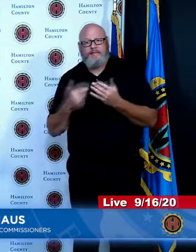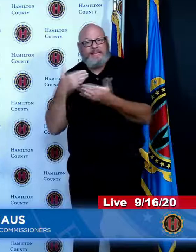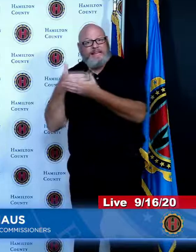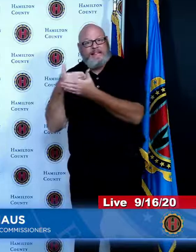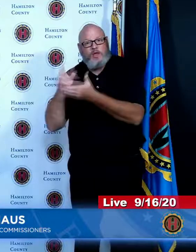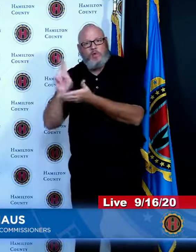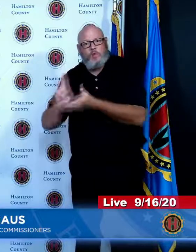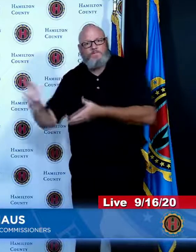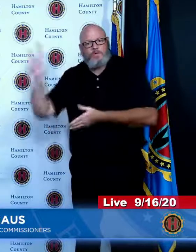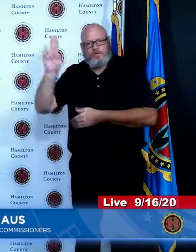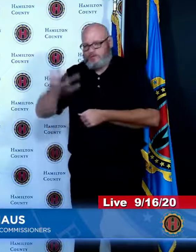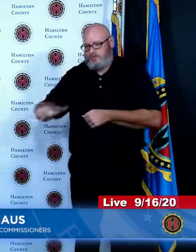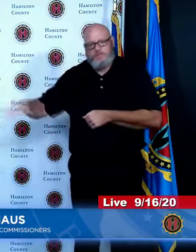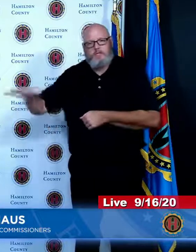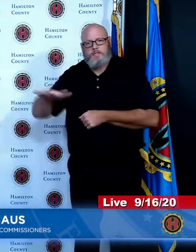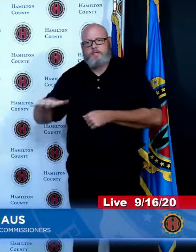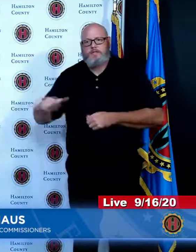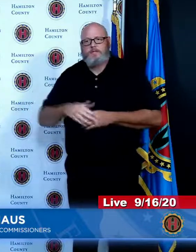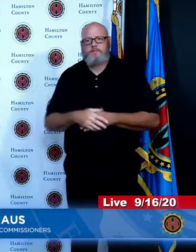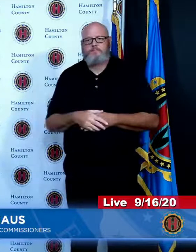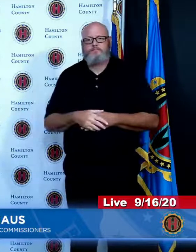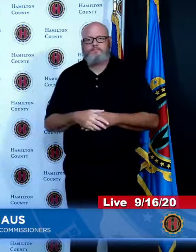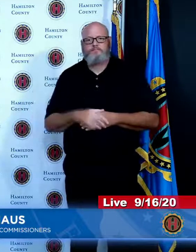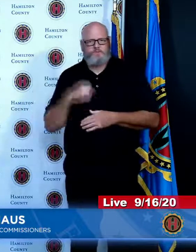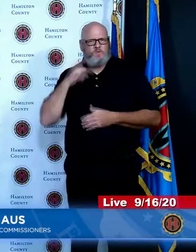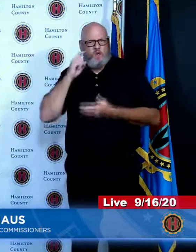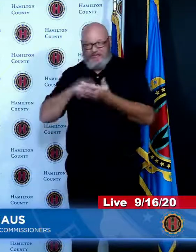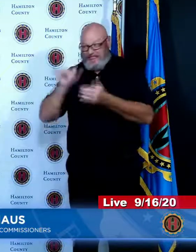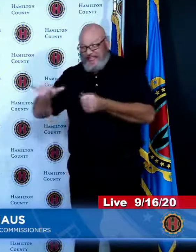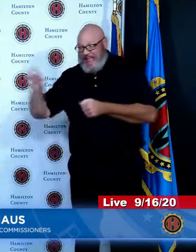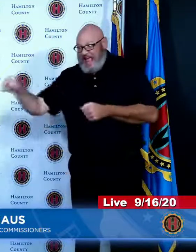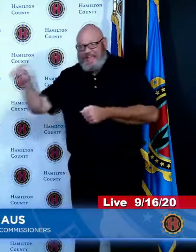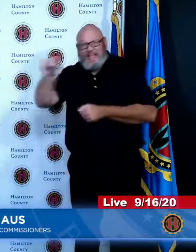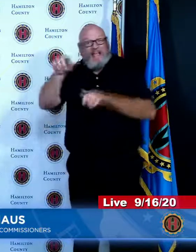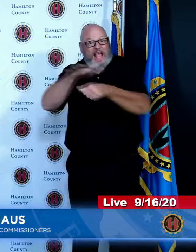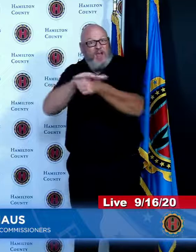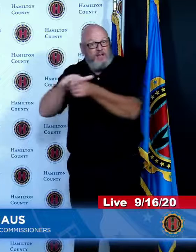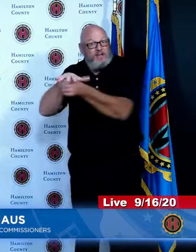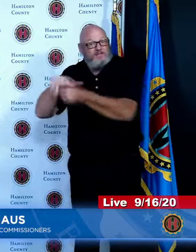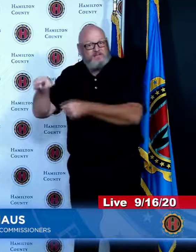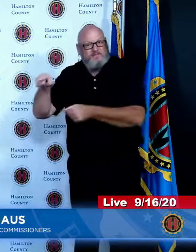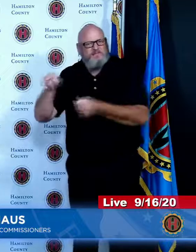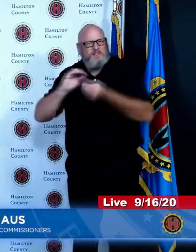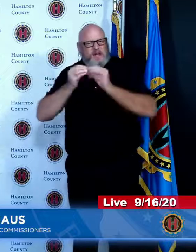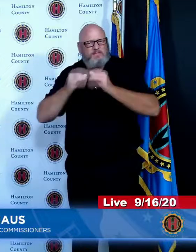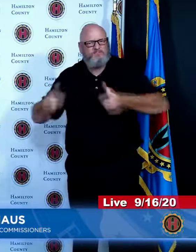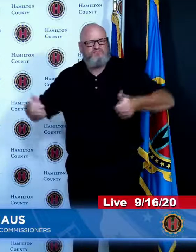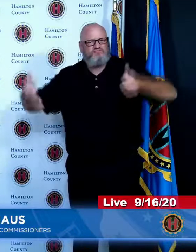of increase and going in with the increase in testing so this morning we have Dr Steve Feagins